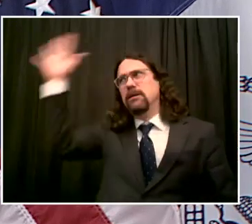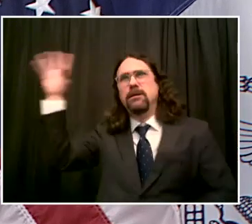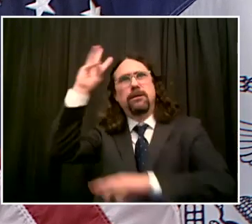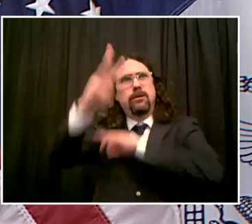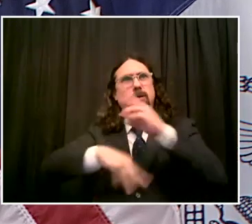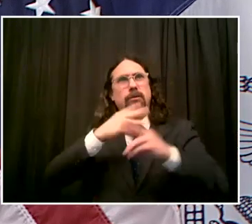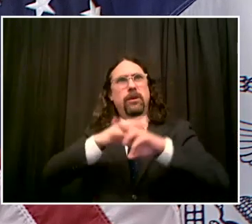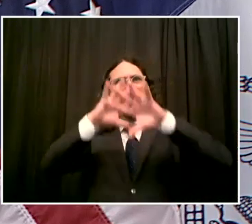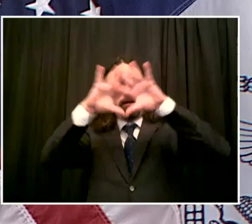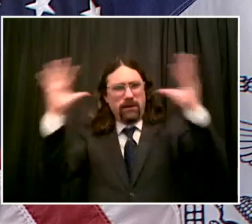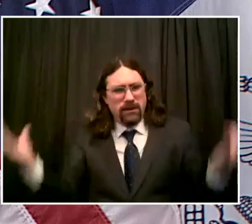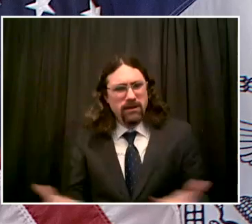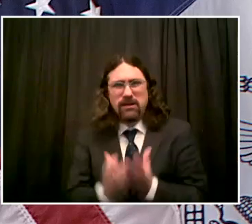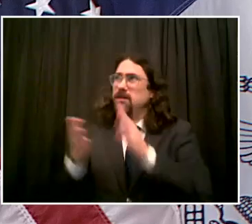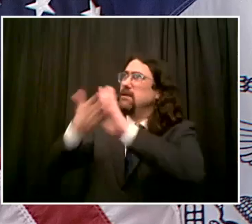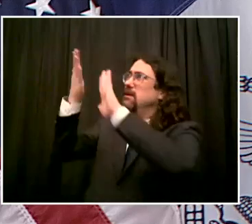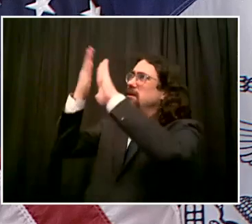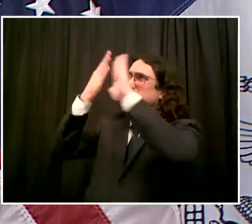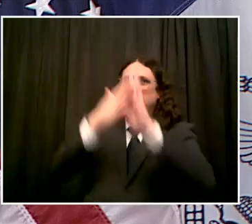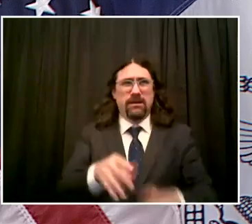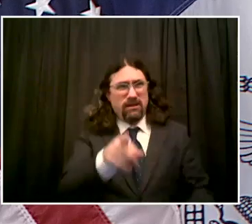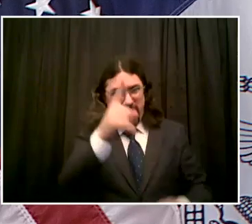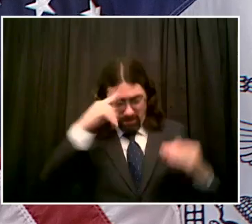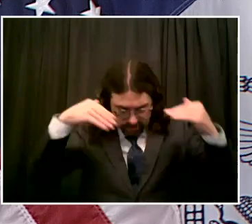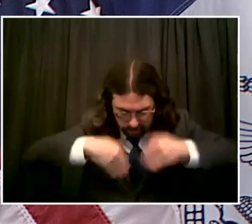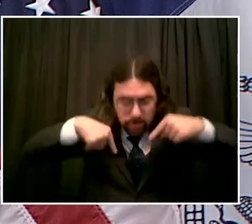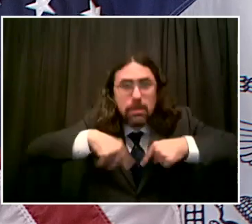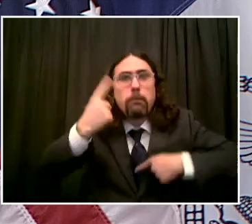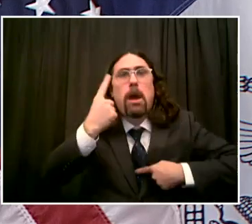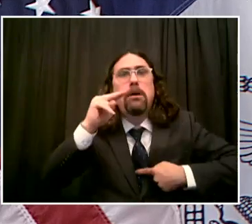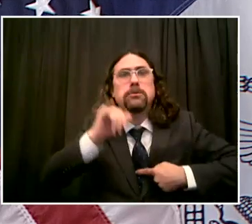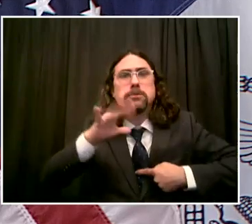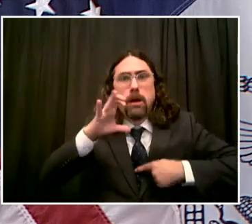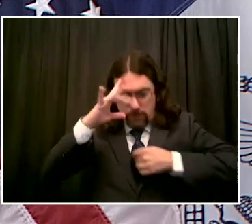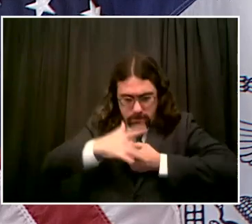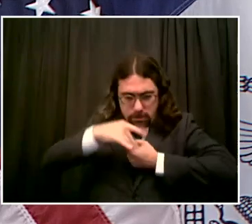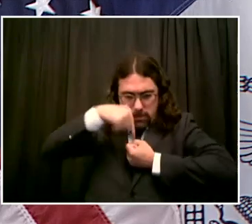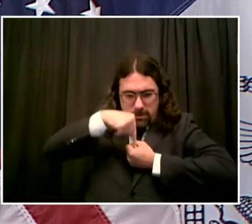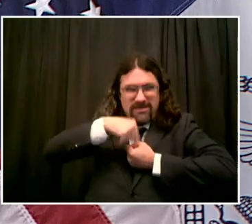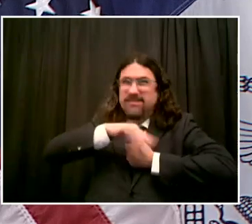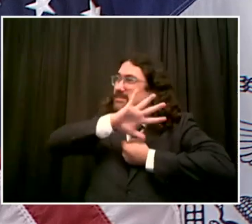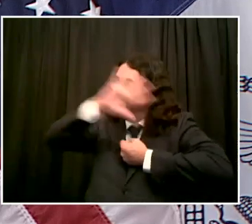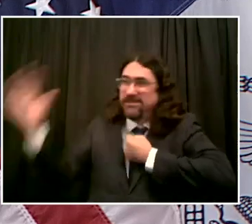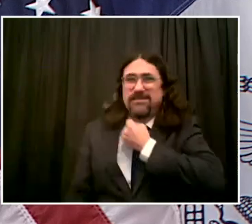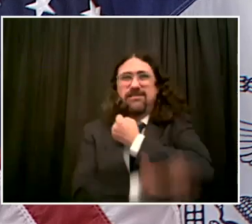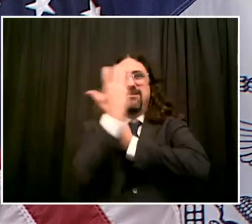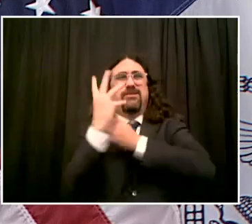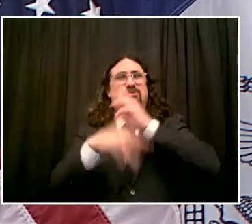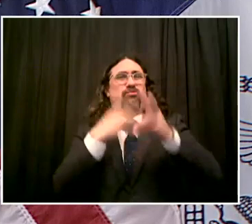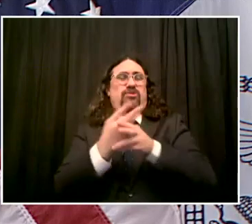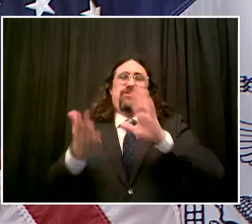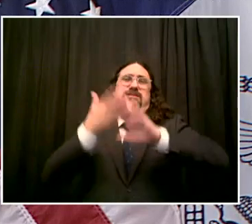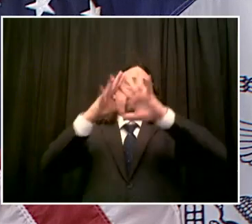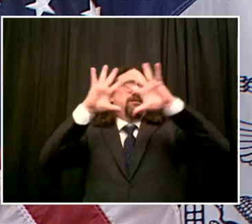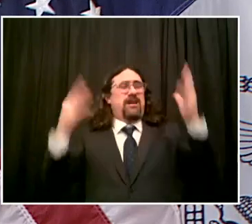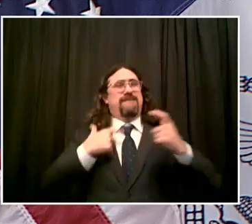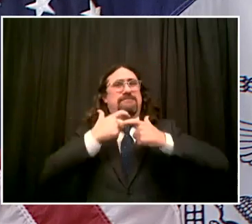QUICKLY AS POSSIBEL. WE WON'T IGNORE THE REALITY.